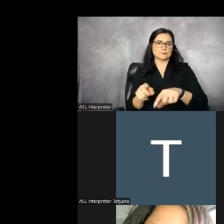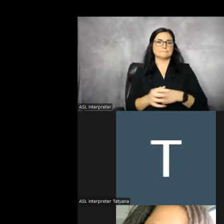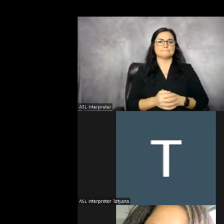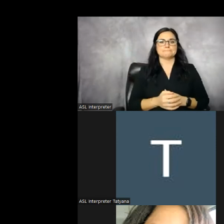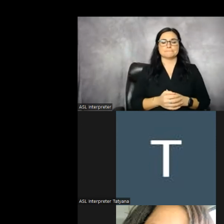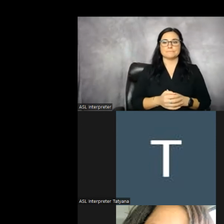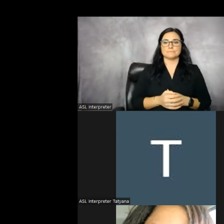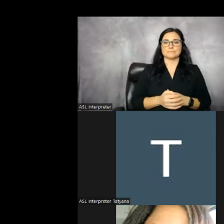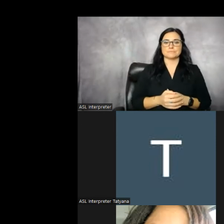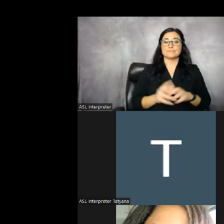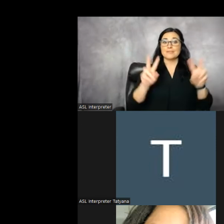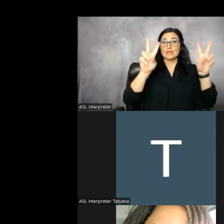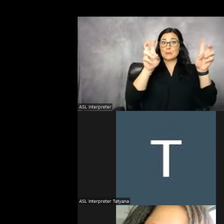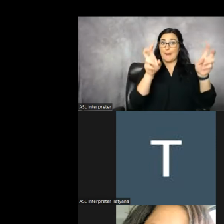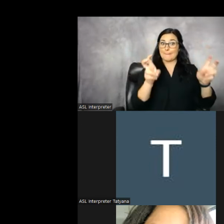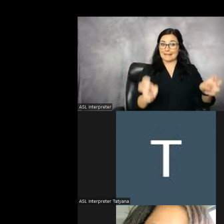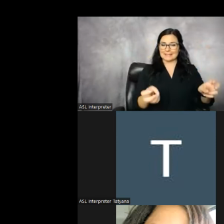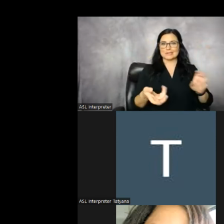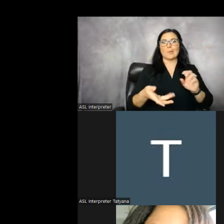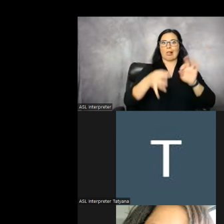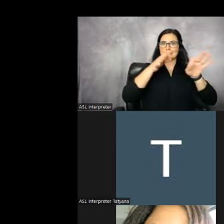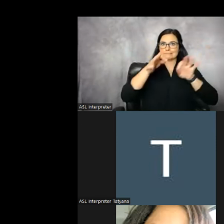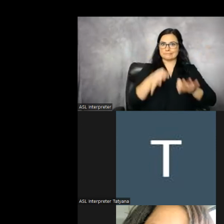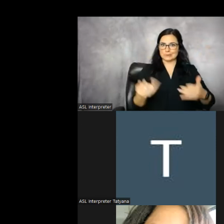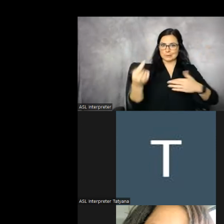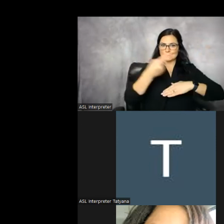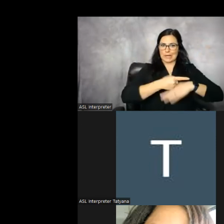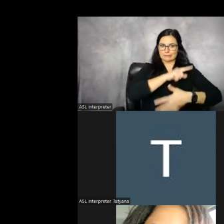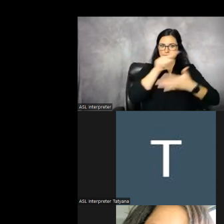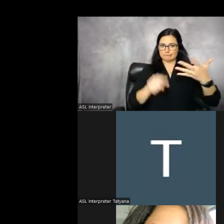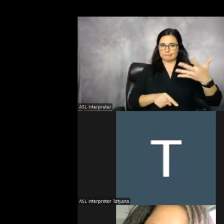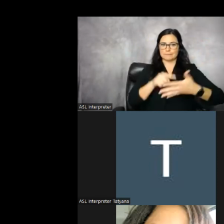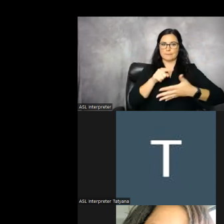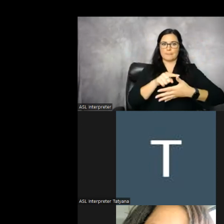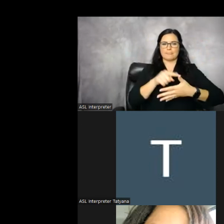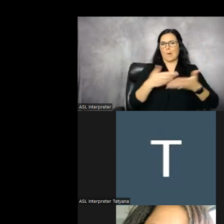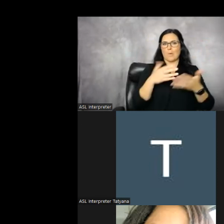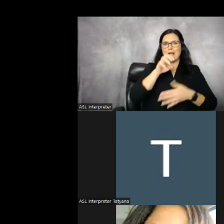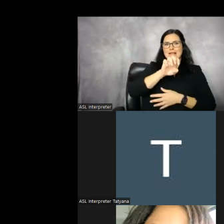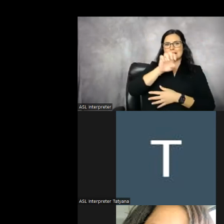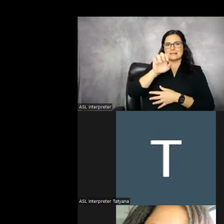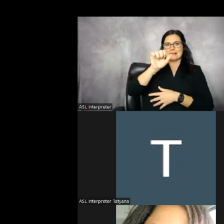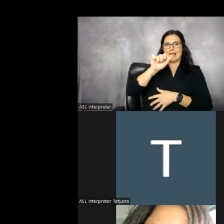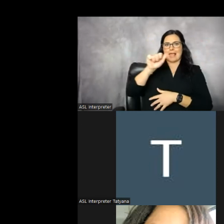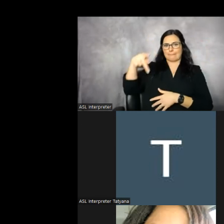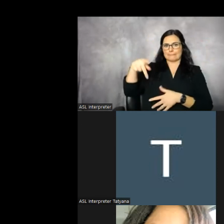So, here are the topics that I plan to cover today starting what even is an EEAAP? Why are EEAAPs required?